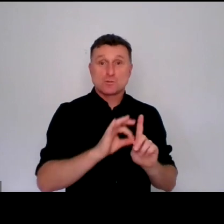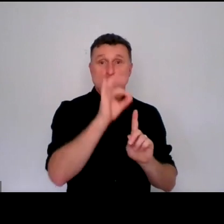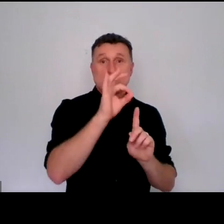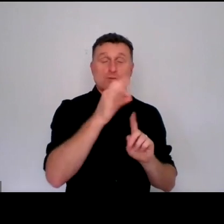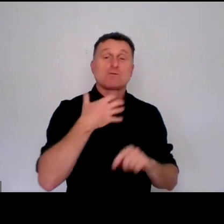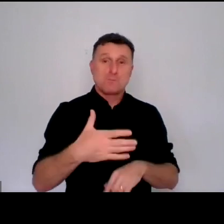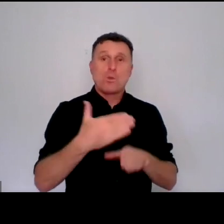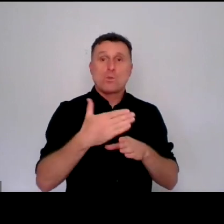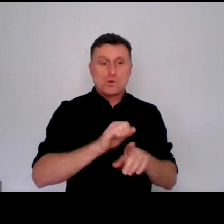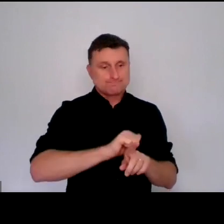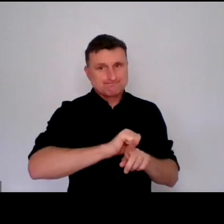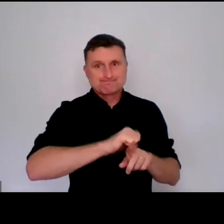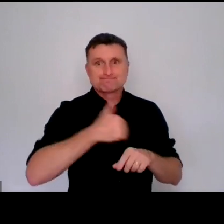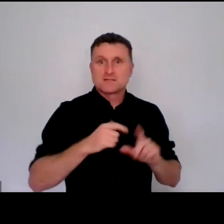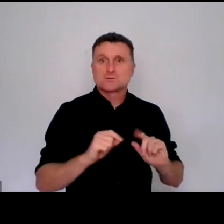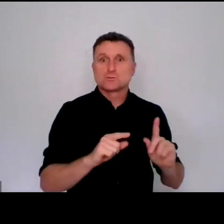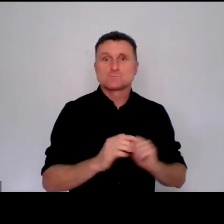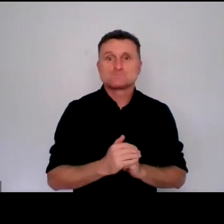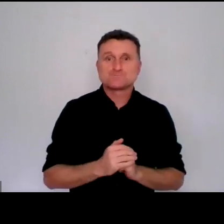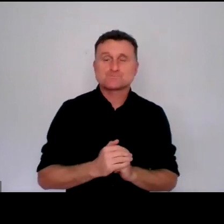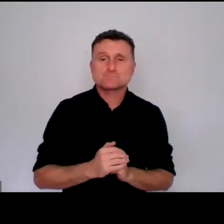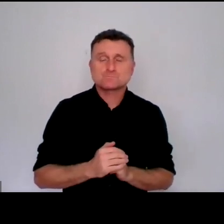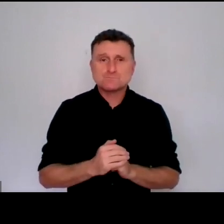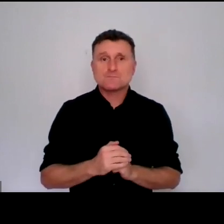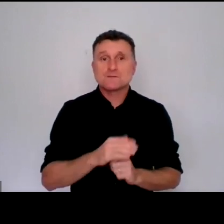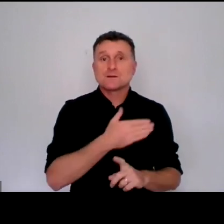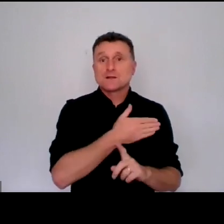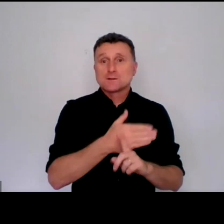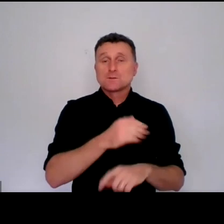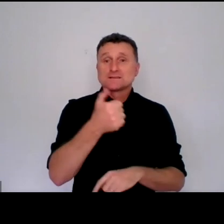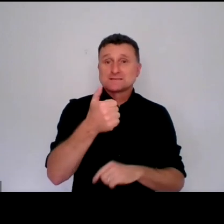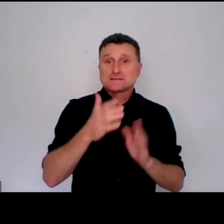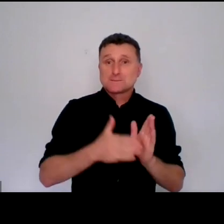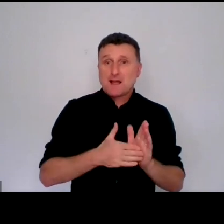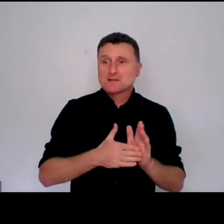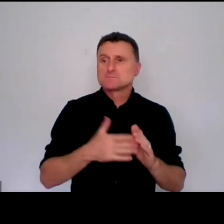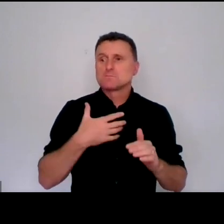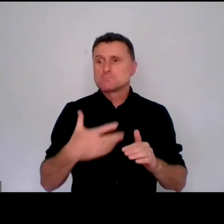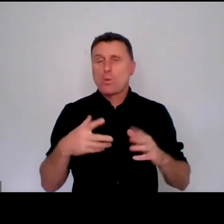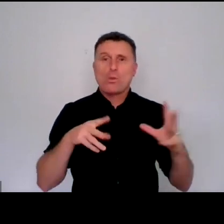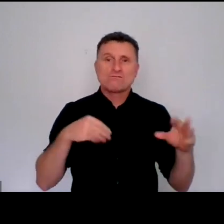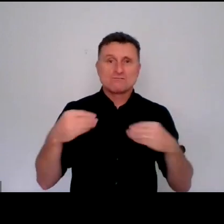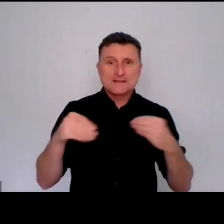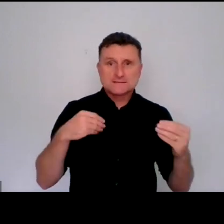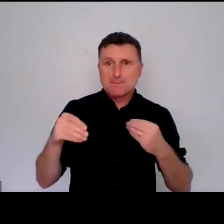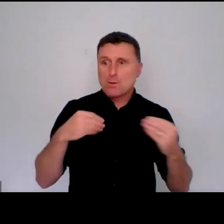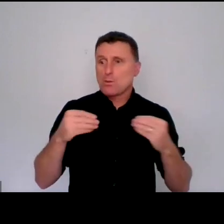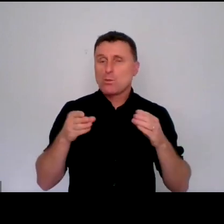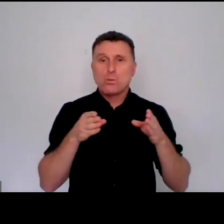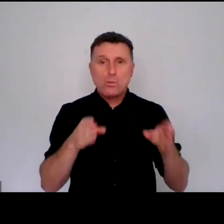In the past six months, we have also confirmed that our more flexible approach for disabled people to engage family